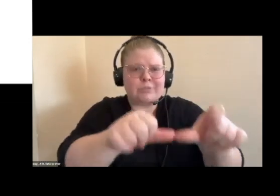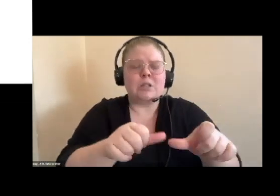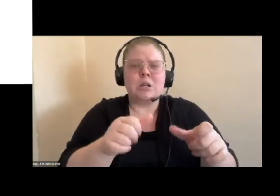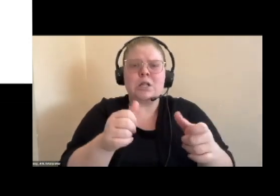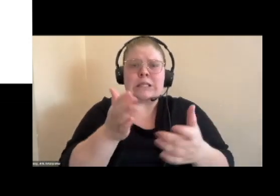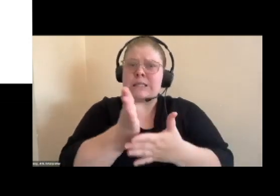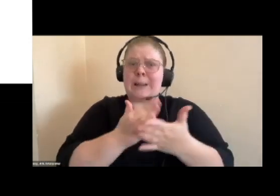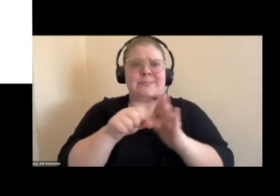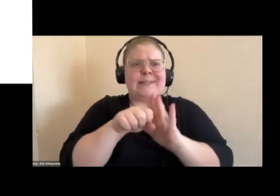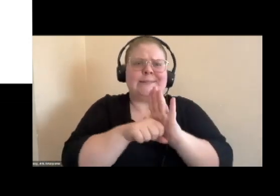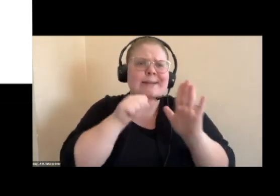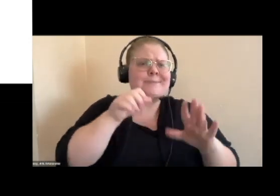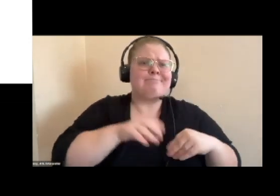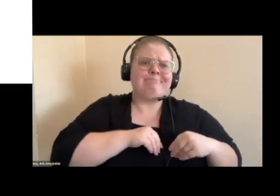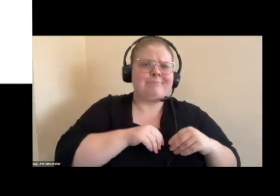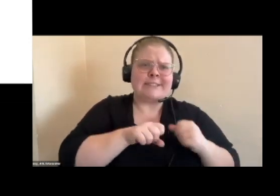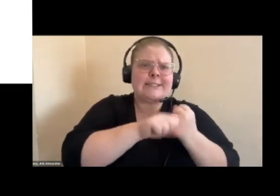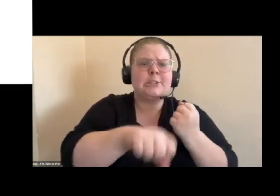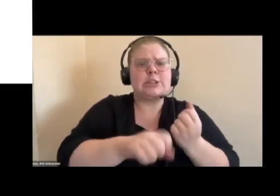but that was really good news.